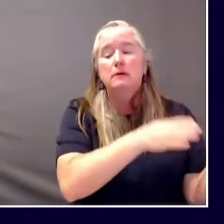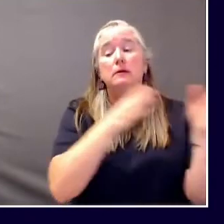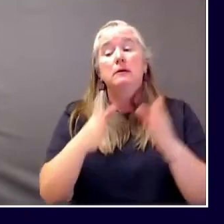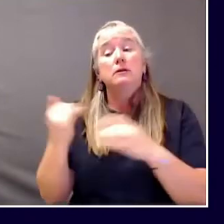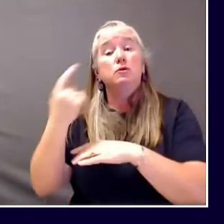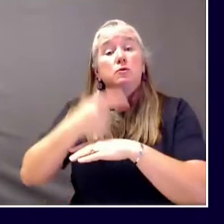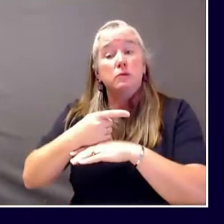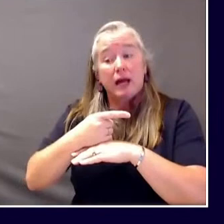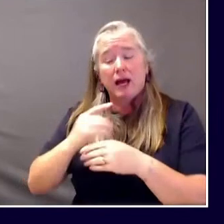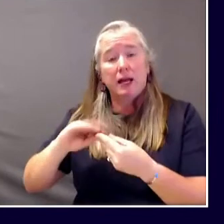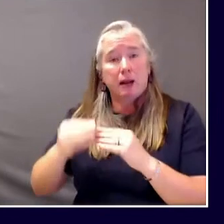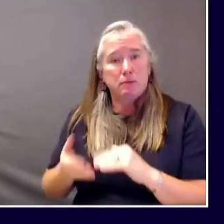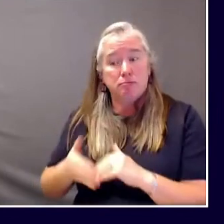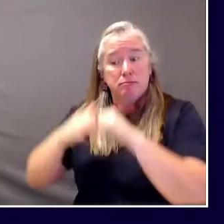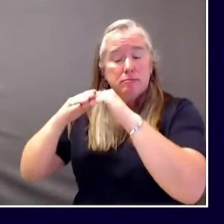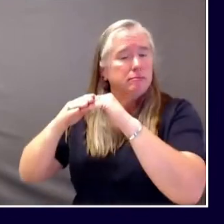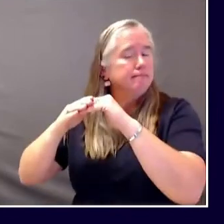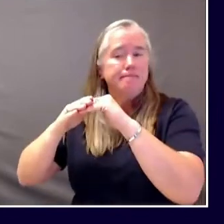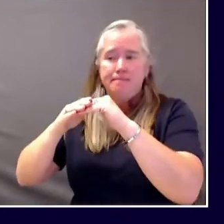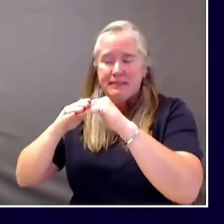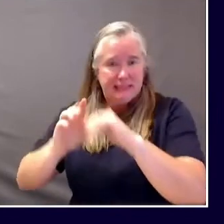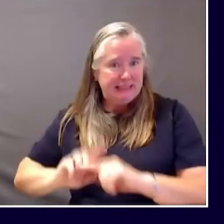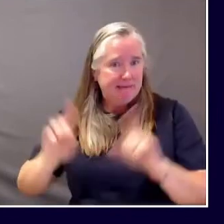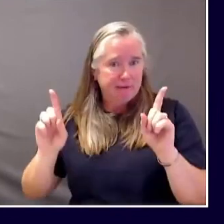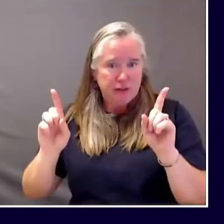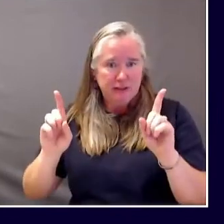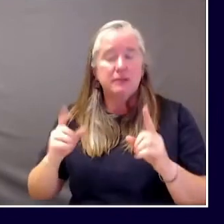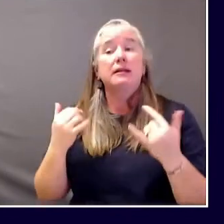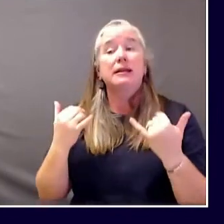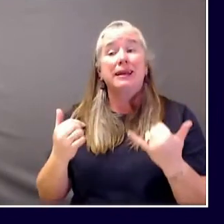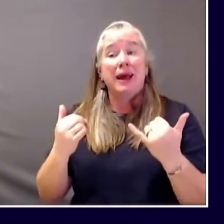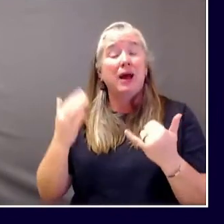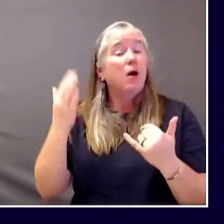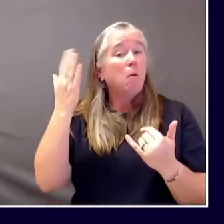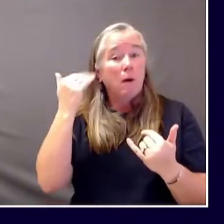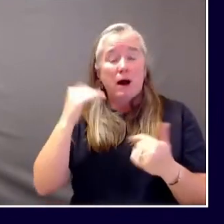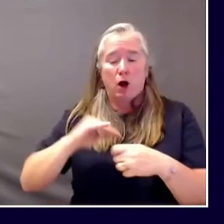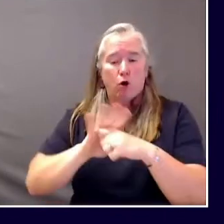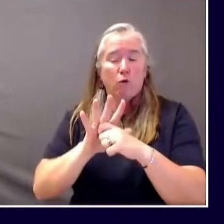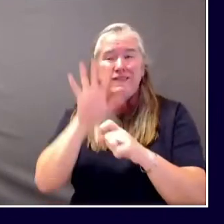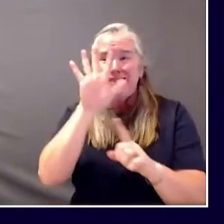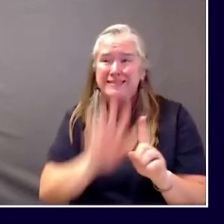are being driven by the fact